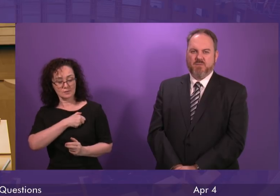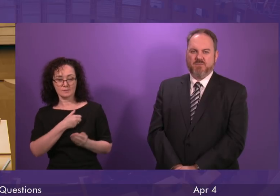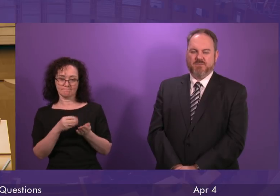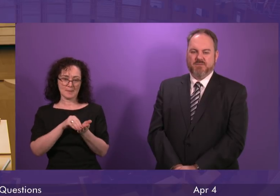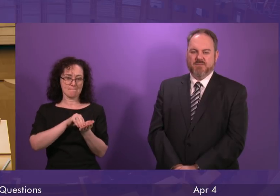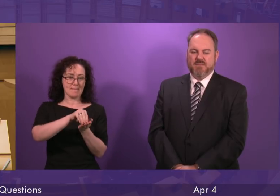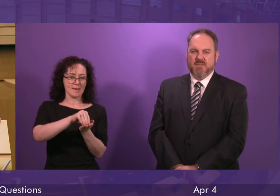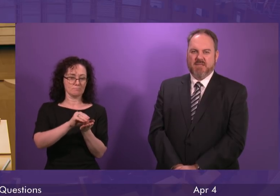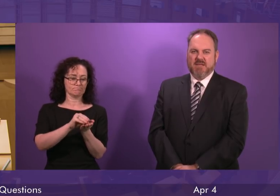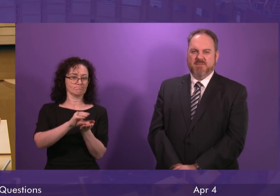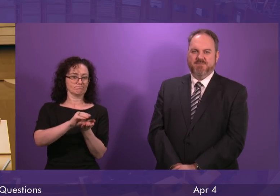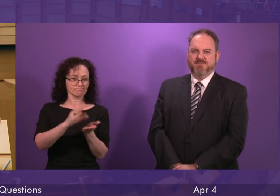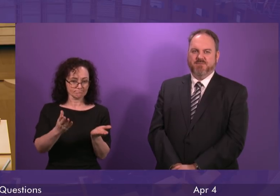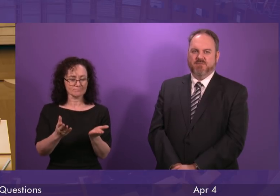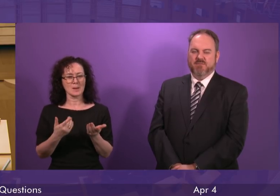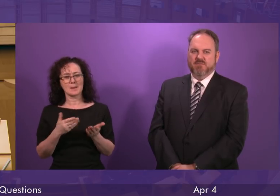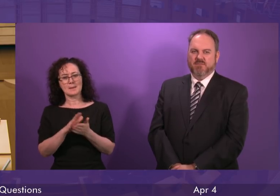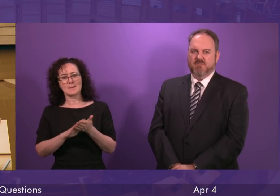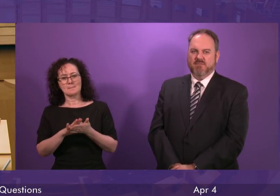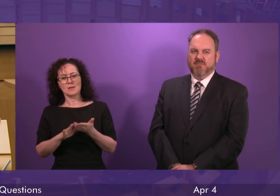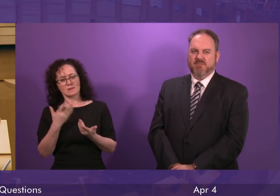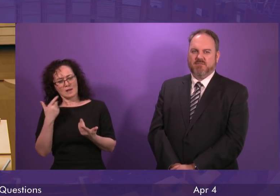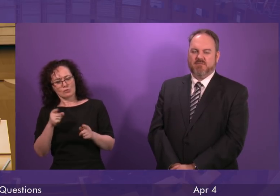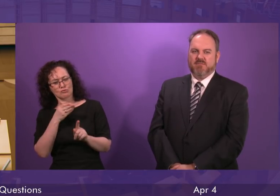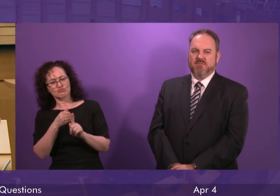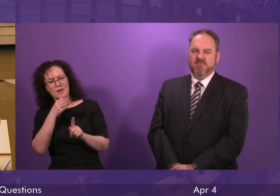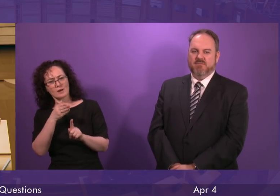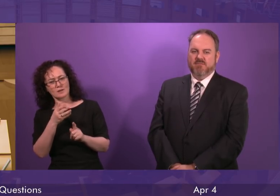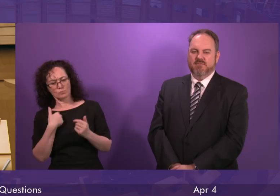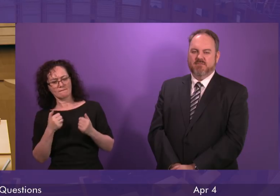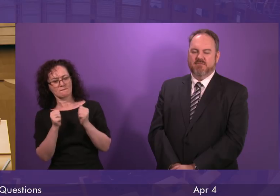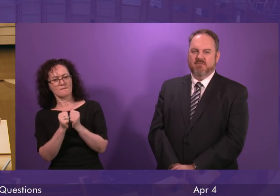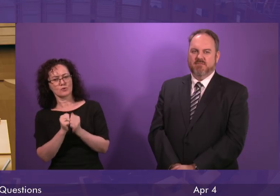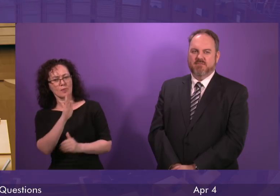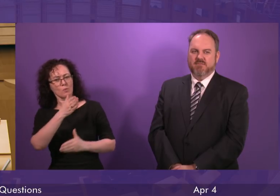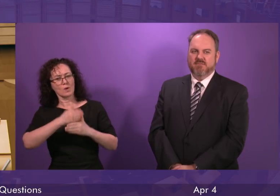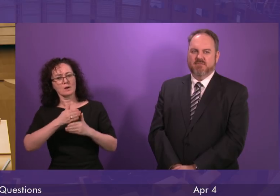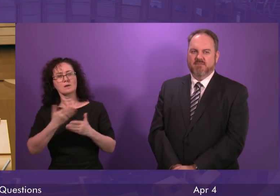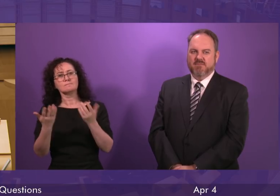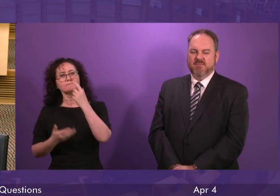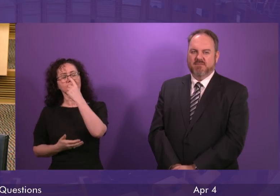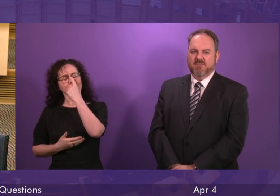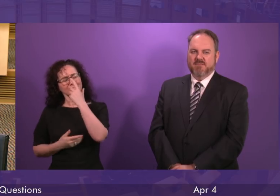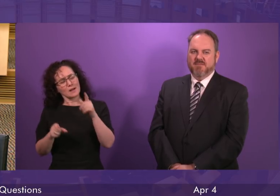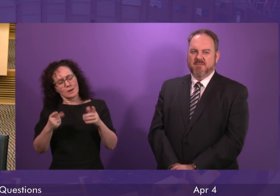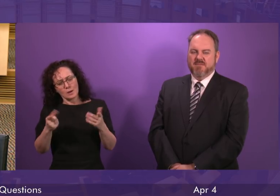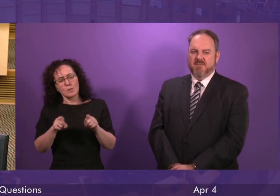significantly increase teachers’ pay, in recognition of the job that they do. I am